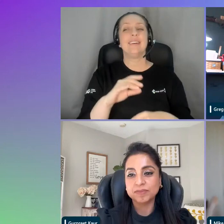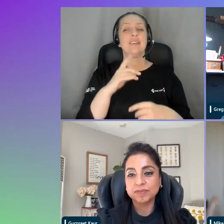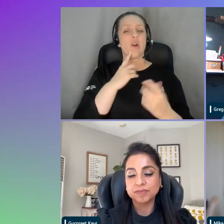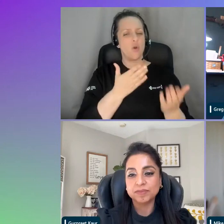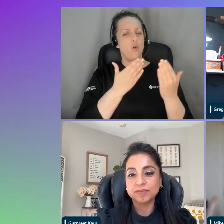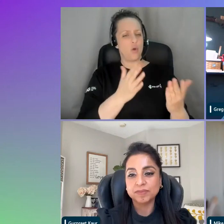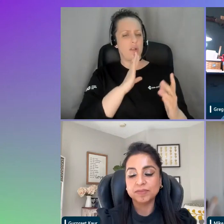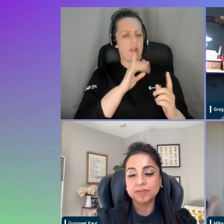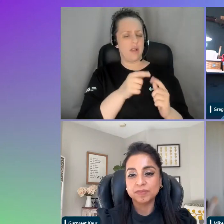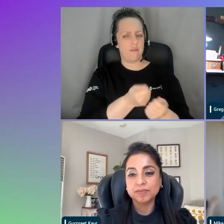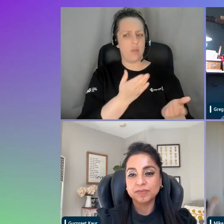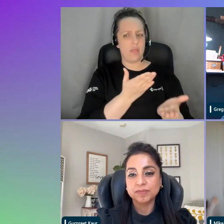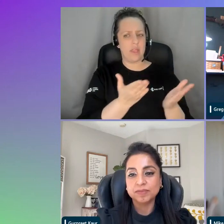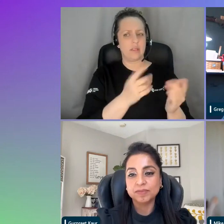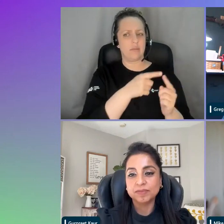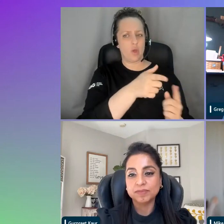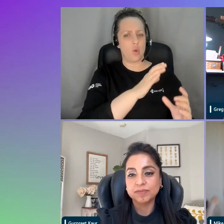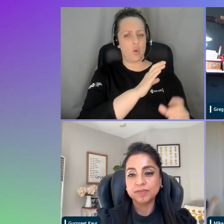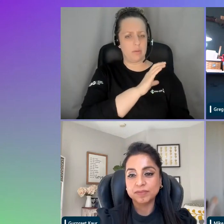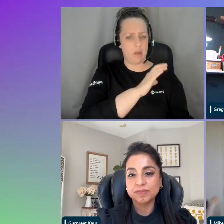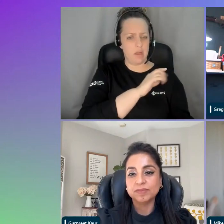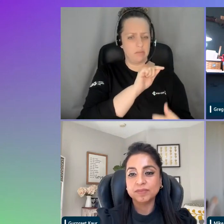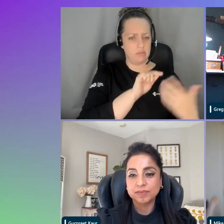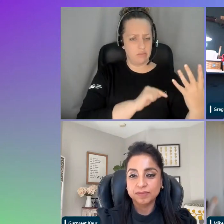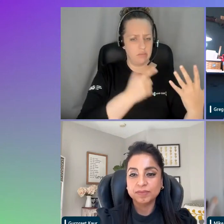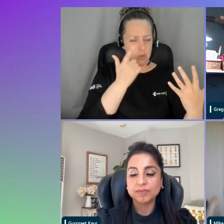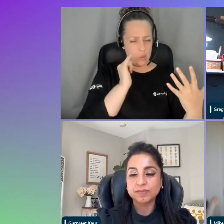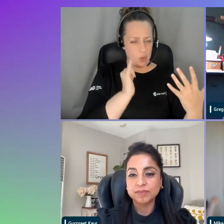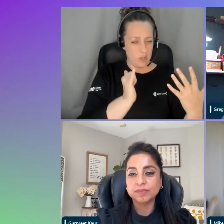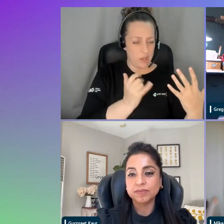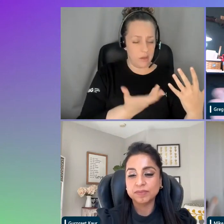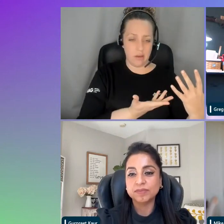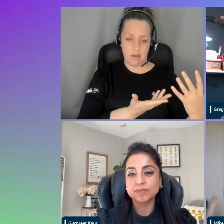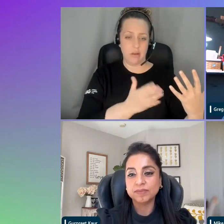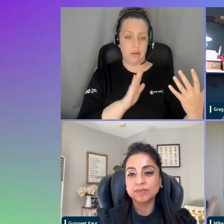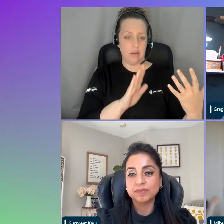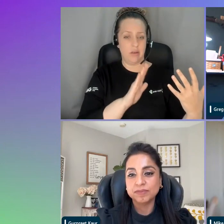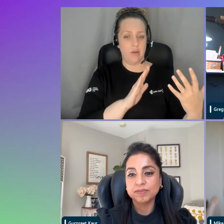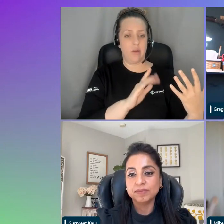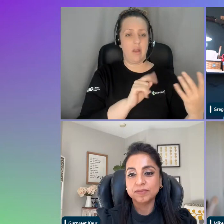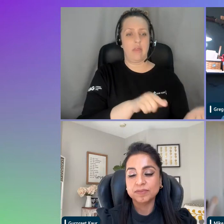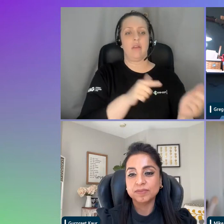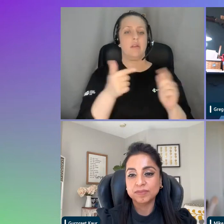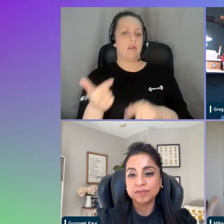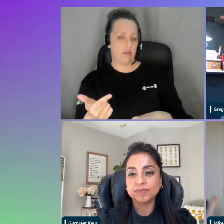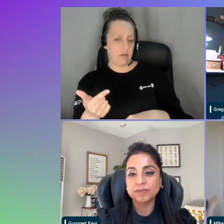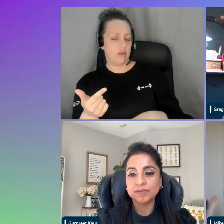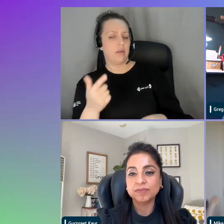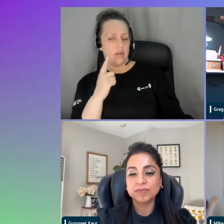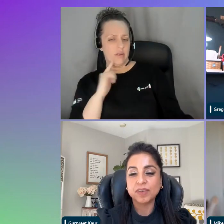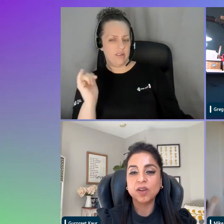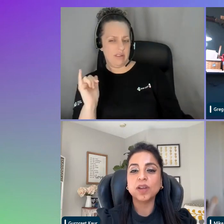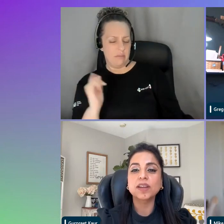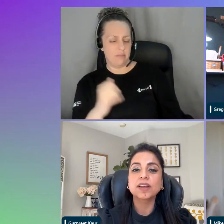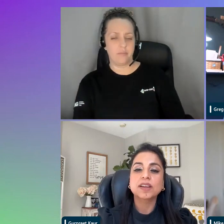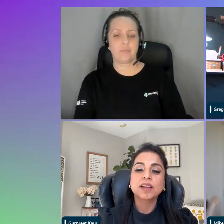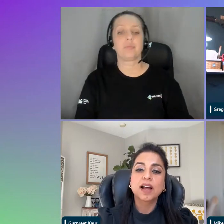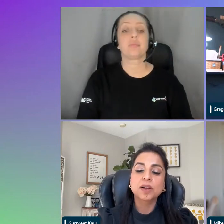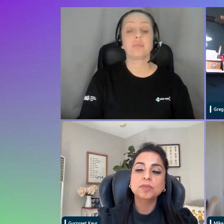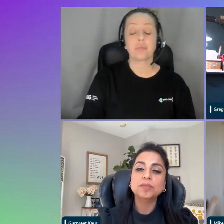ahead and tell us a few things about what you're responsible duties. Um, are there at Mastercard, and then Mike will